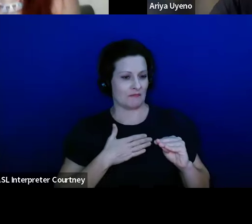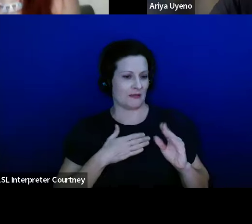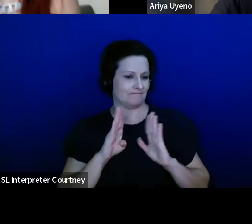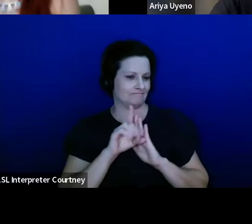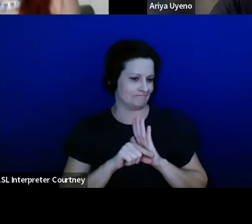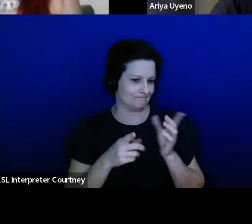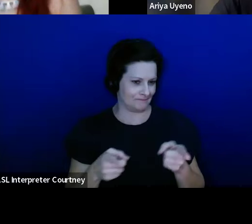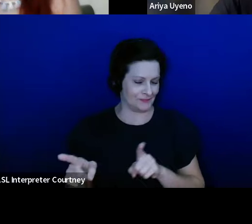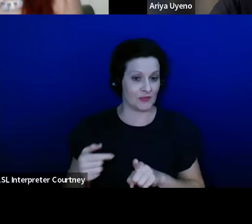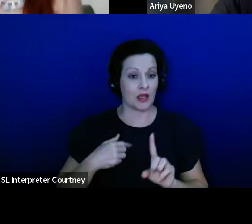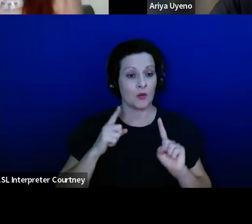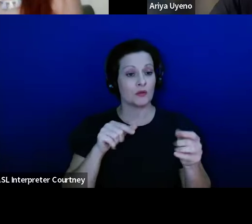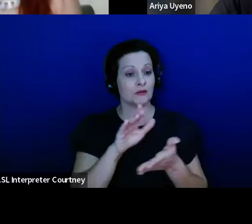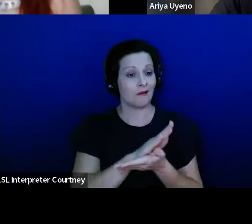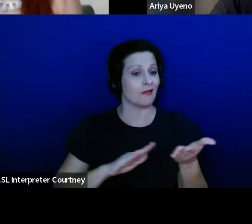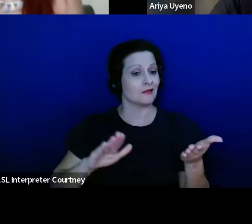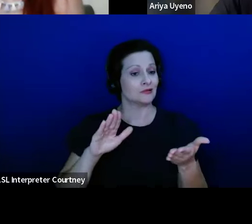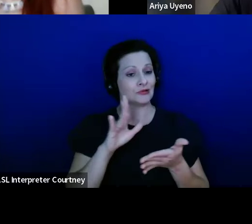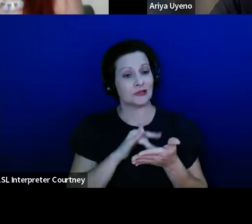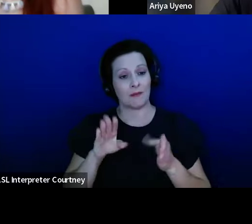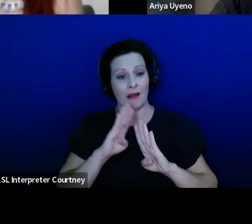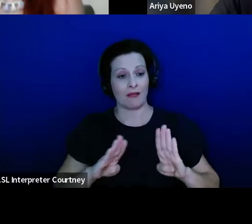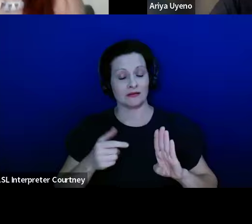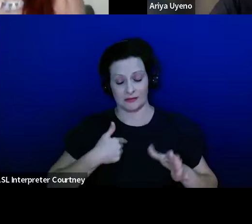I went to college and I studied biology and I was a research assistant and got